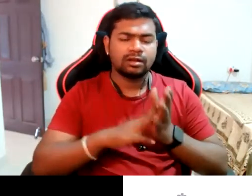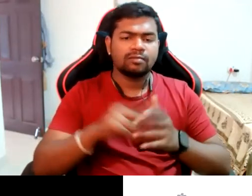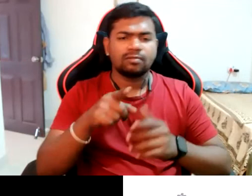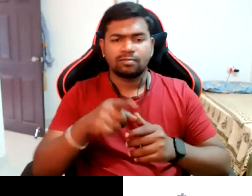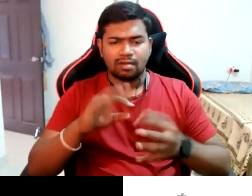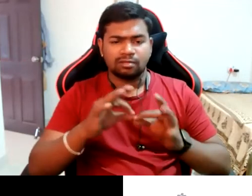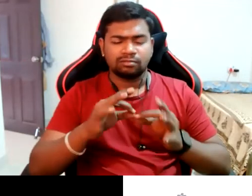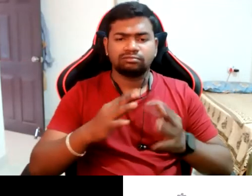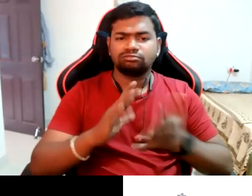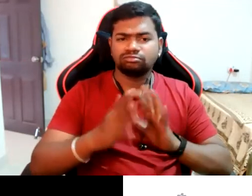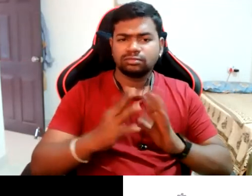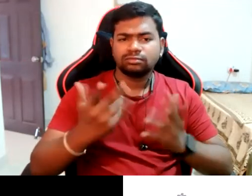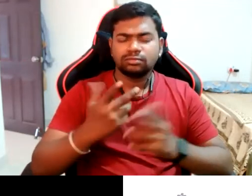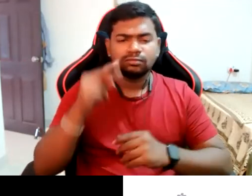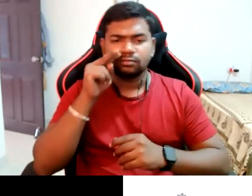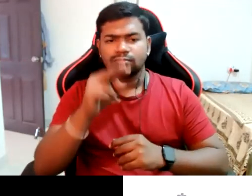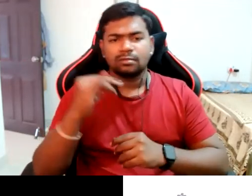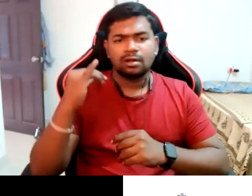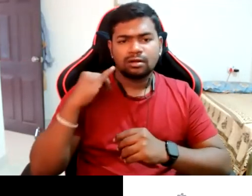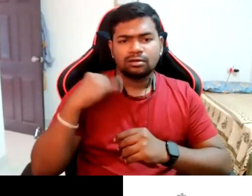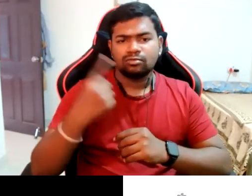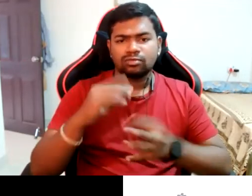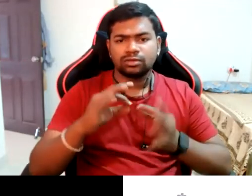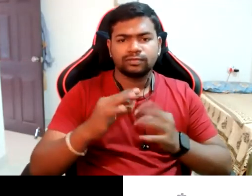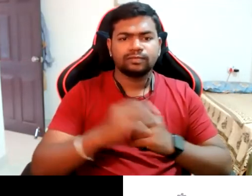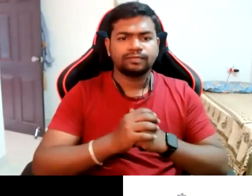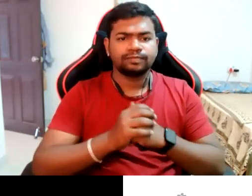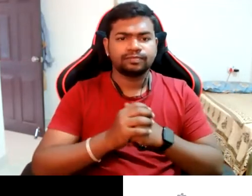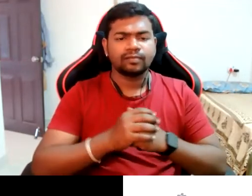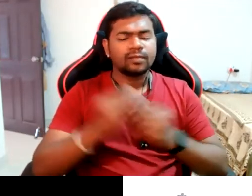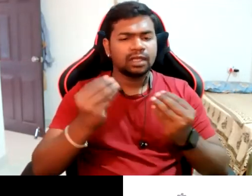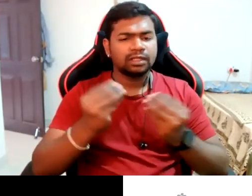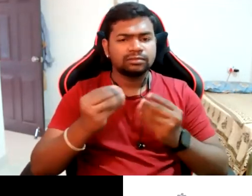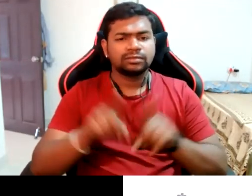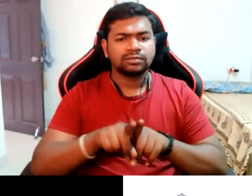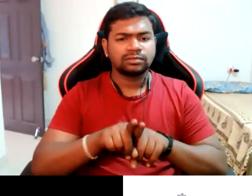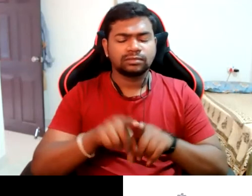they only see what adam is speaking and what adam is interpreting? So again something like that.